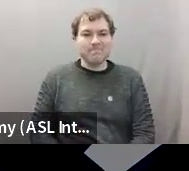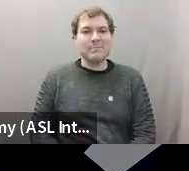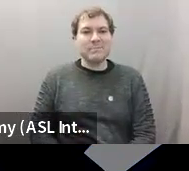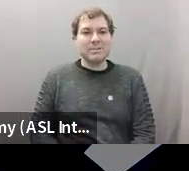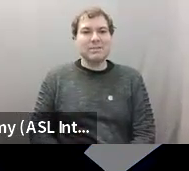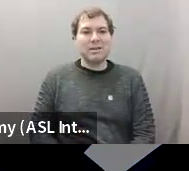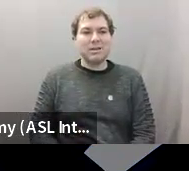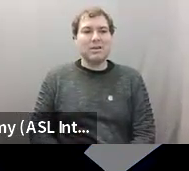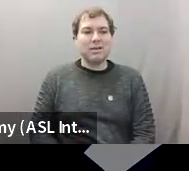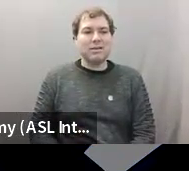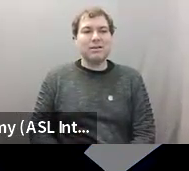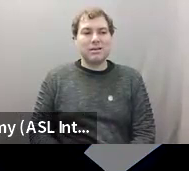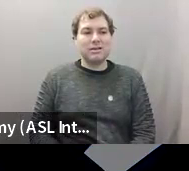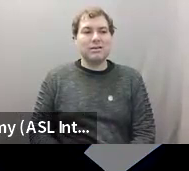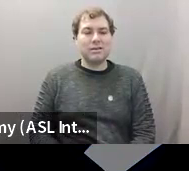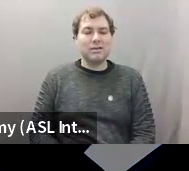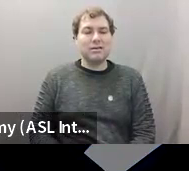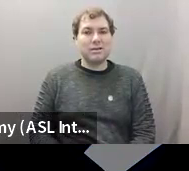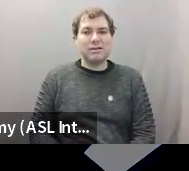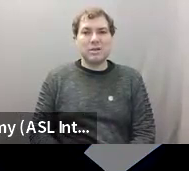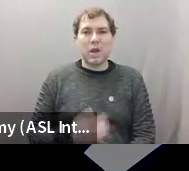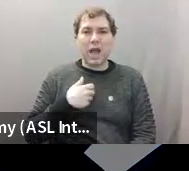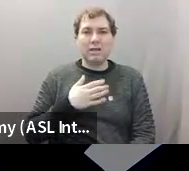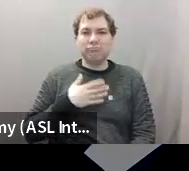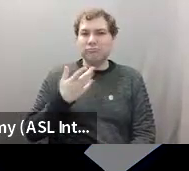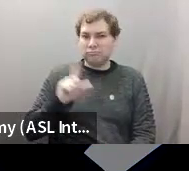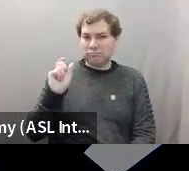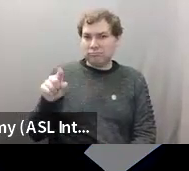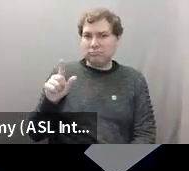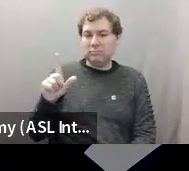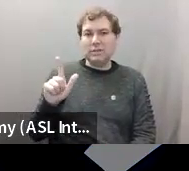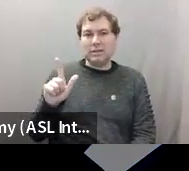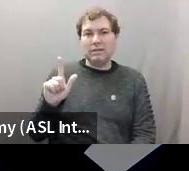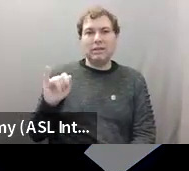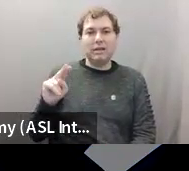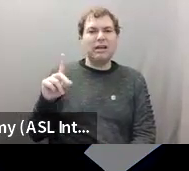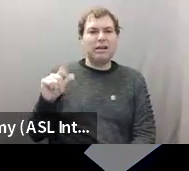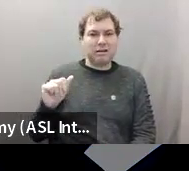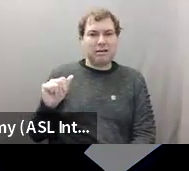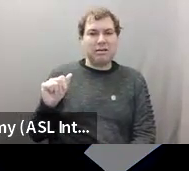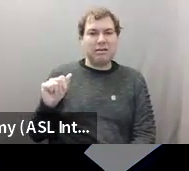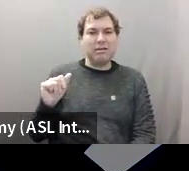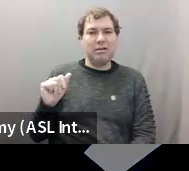james turner: And I assist Linda Linda. james turner: one doing the james turner: many things